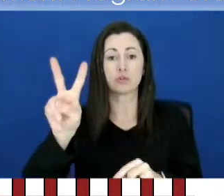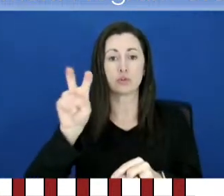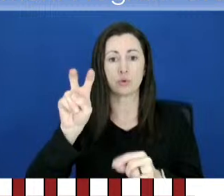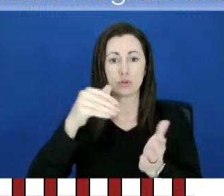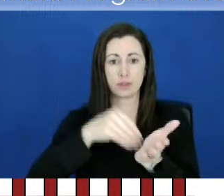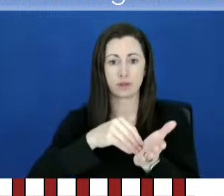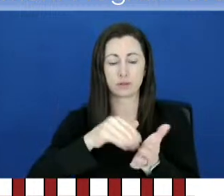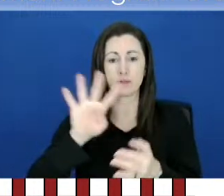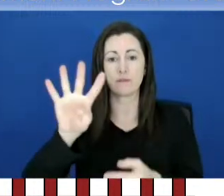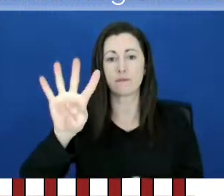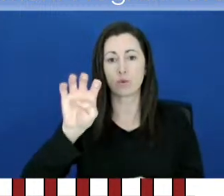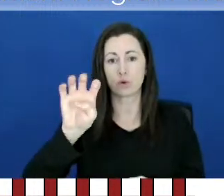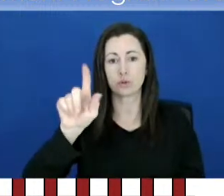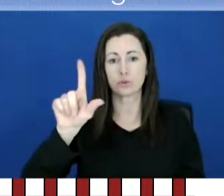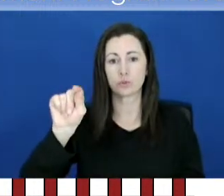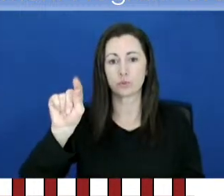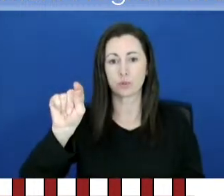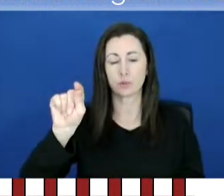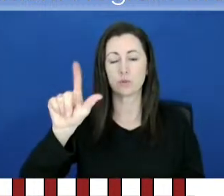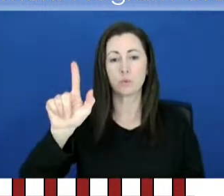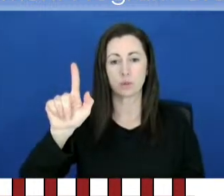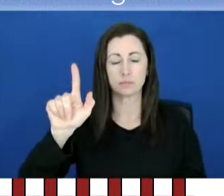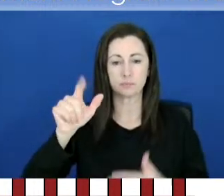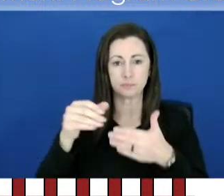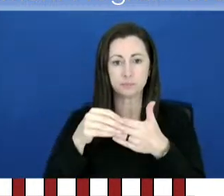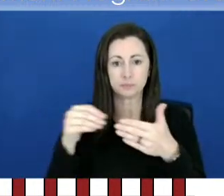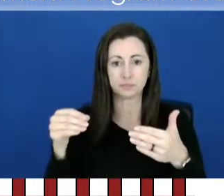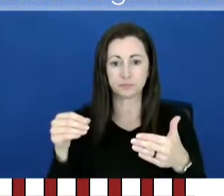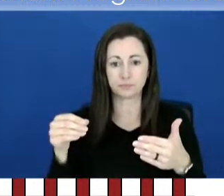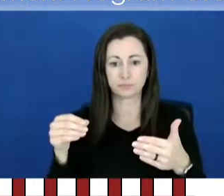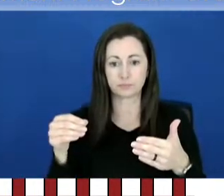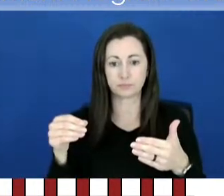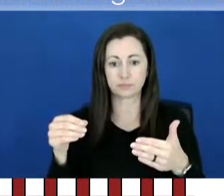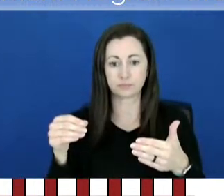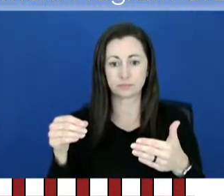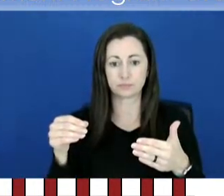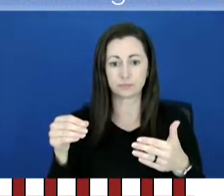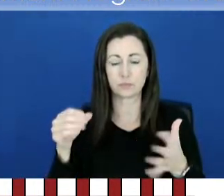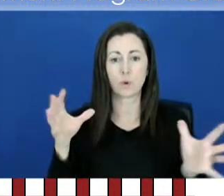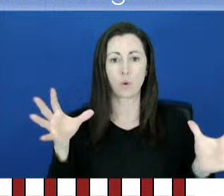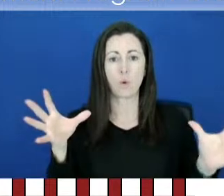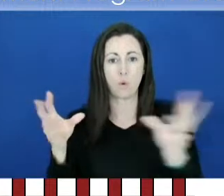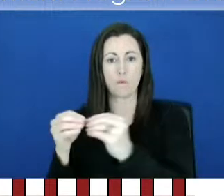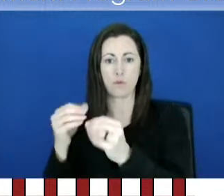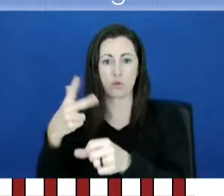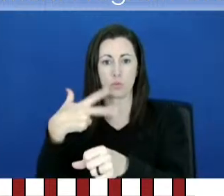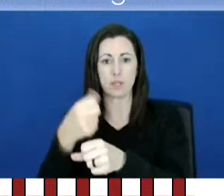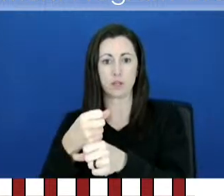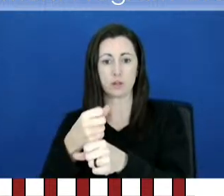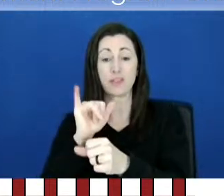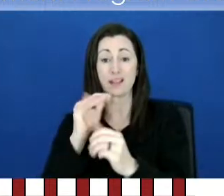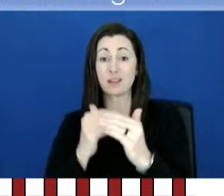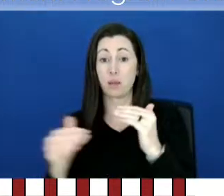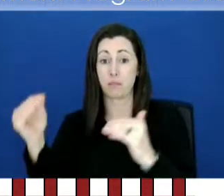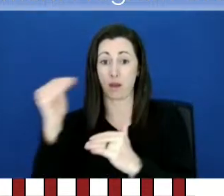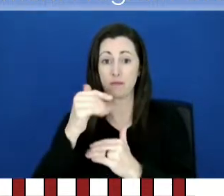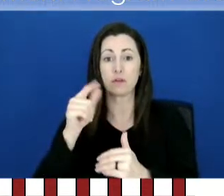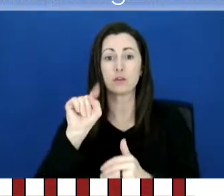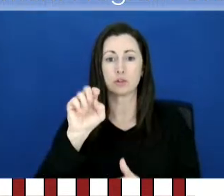FINAL YEAR OF THE GRANT TERM FOR